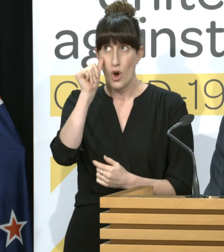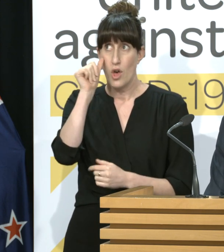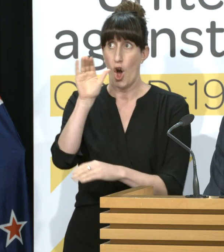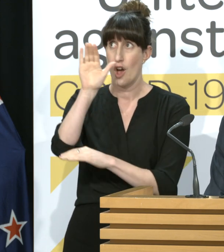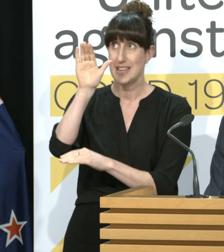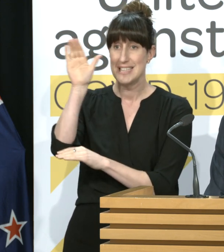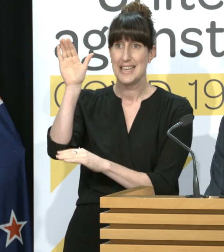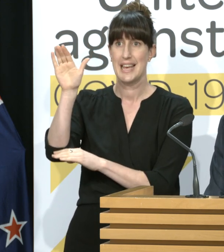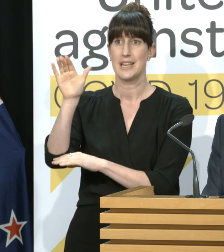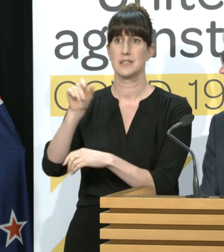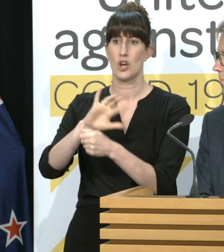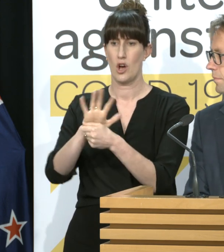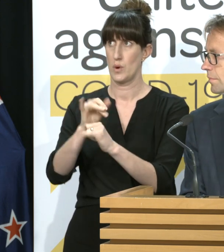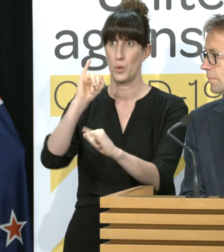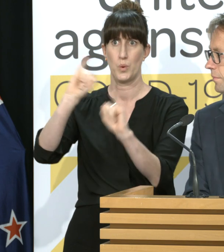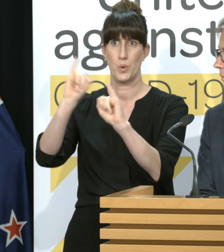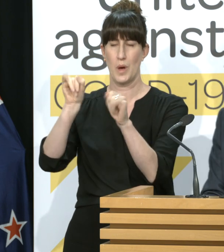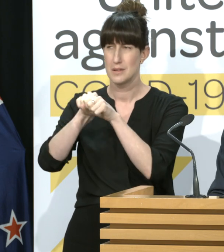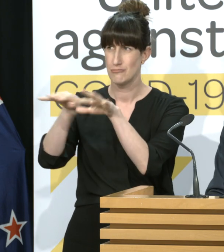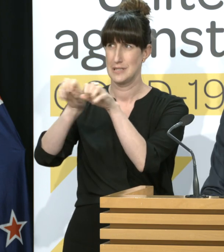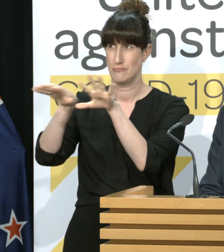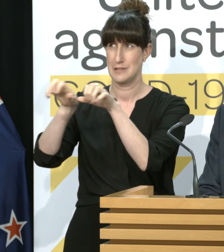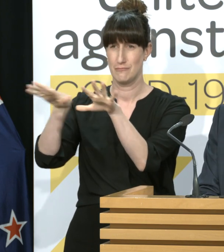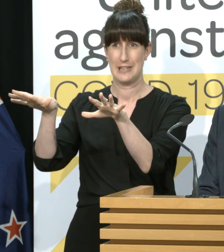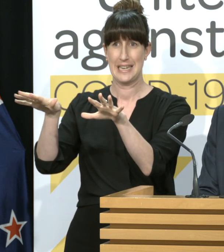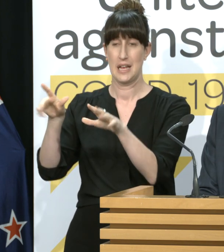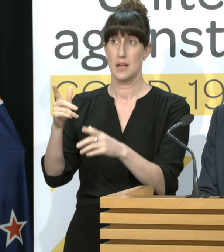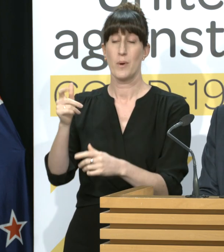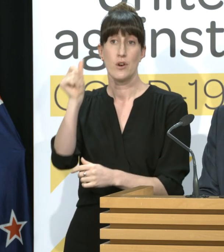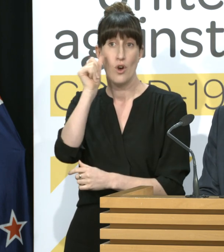So our summer planning approach to managing any cases